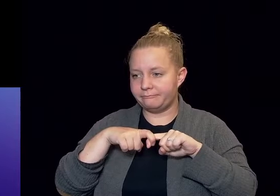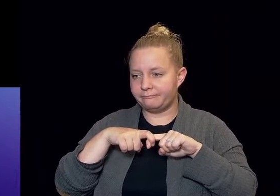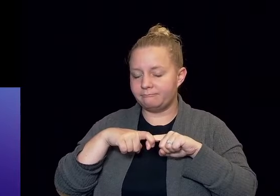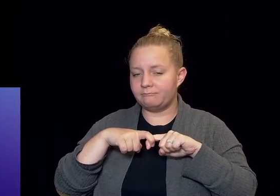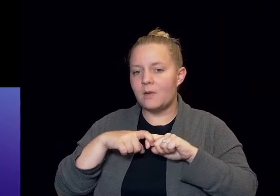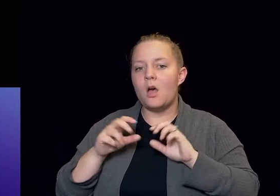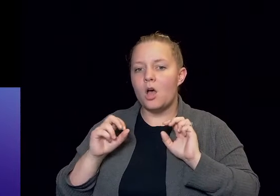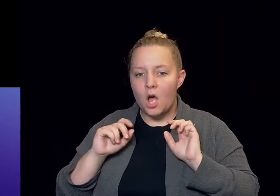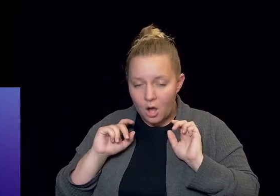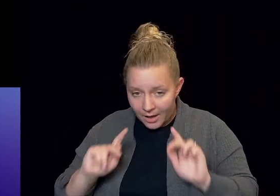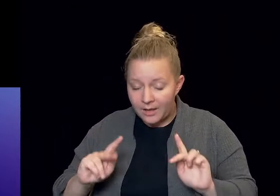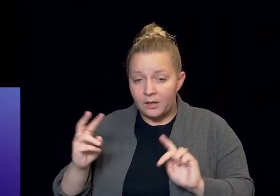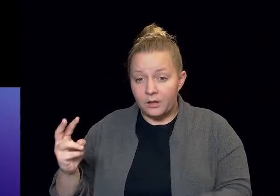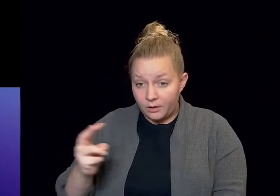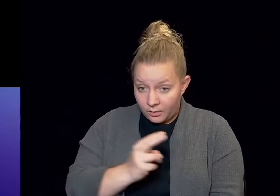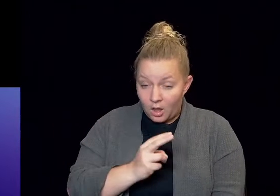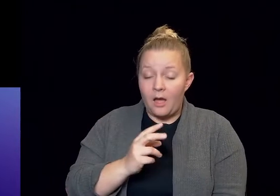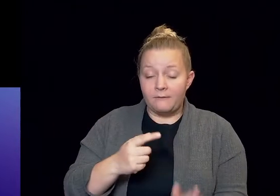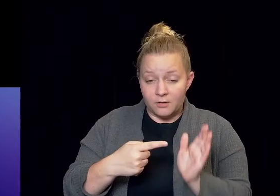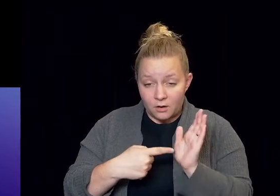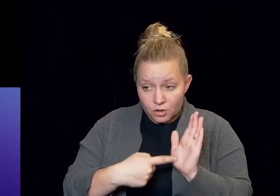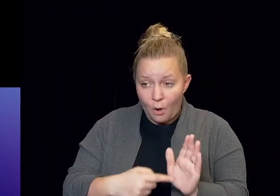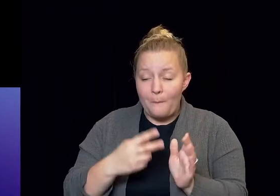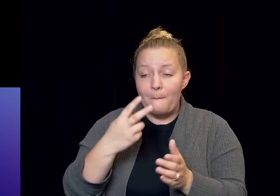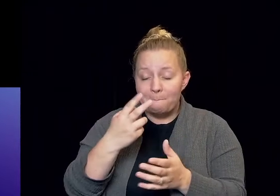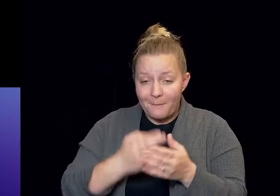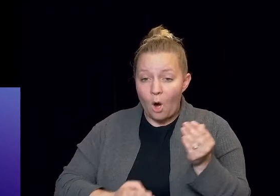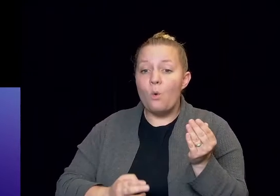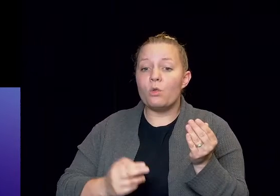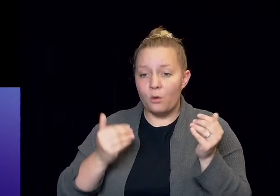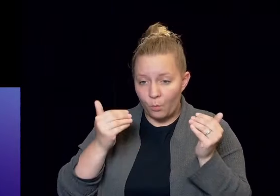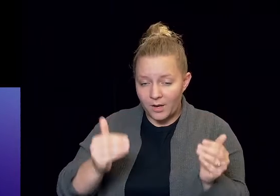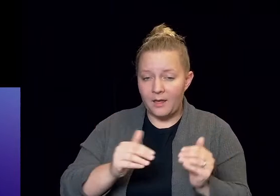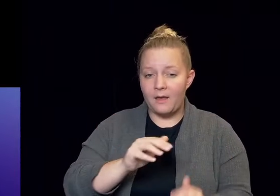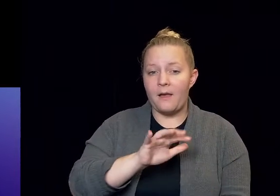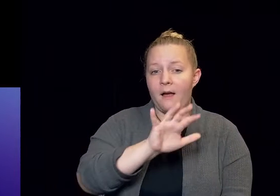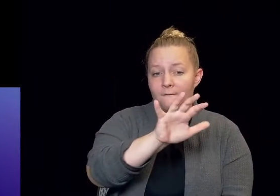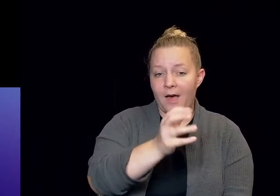Alrighty, so take a look. I've shown it both ways. Again, I went ahead and did 5/12 times 6/10